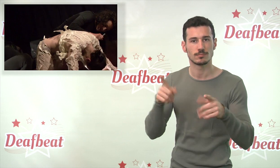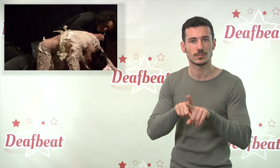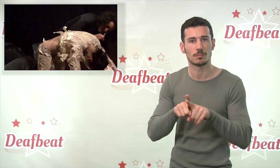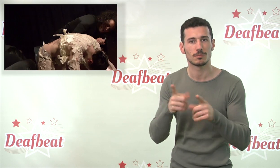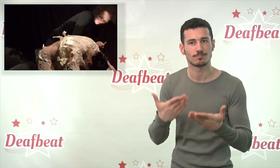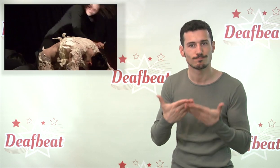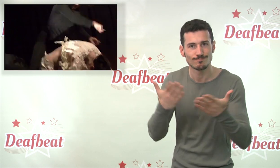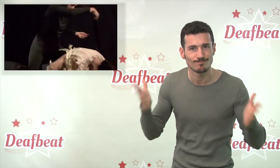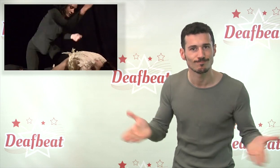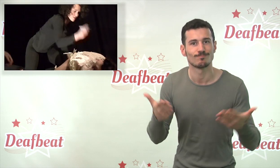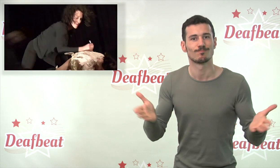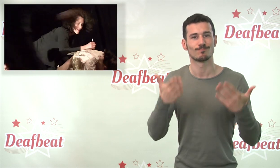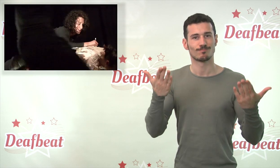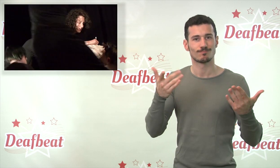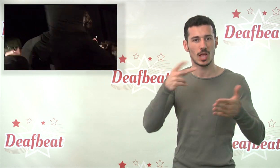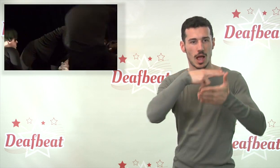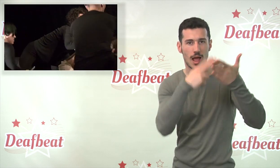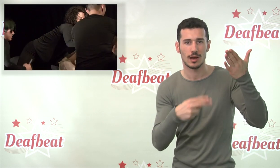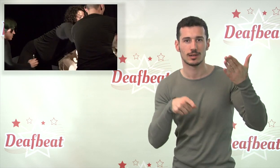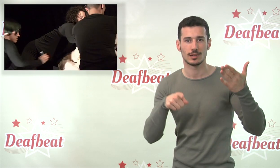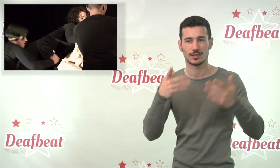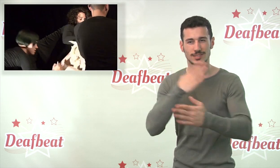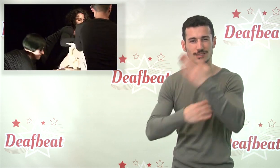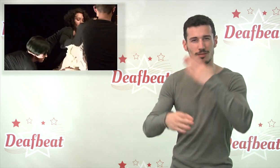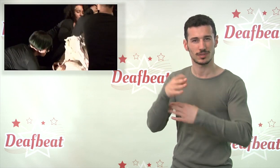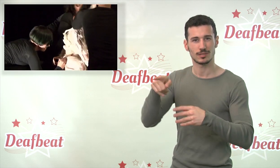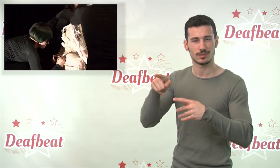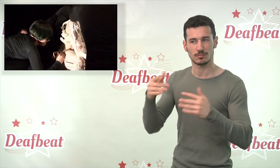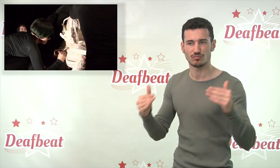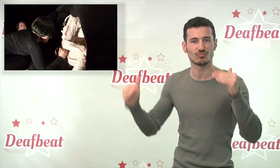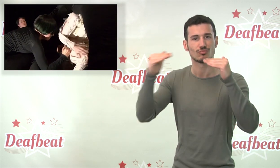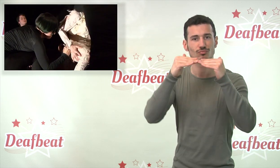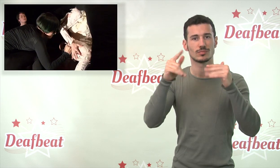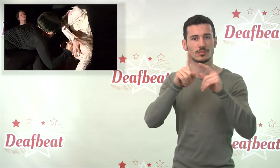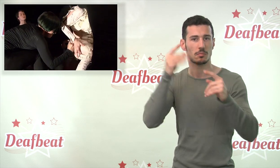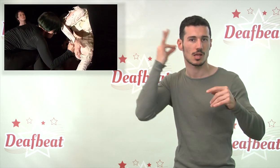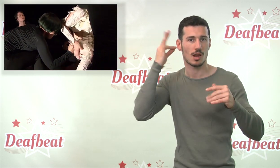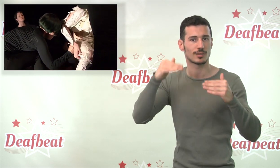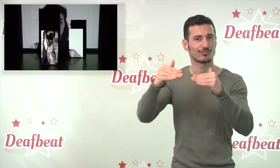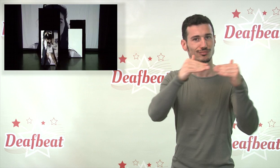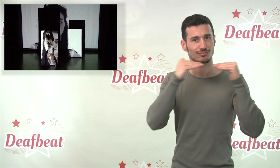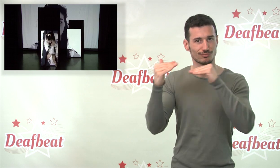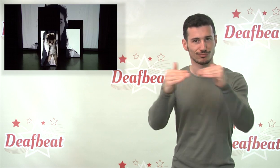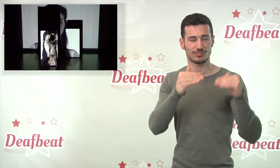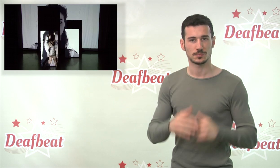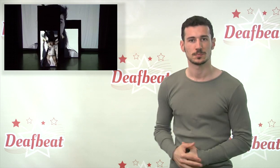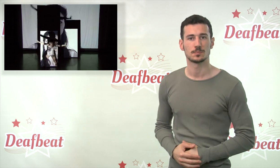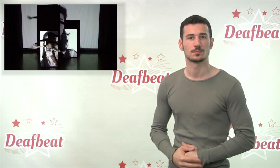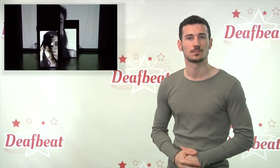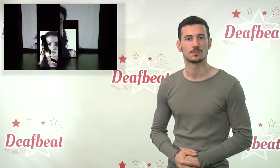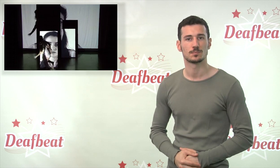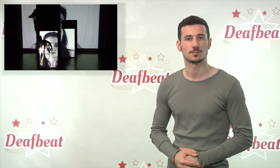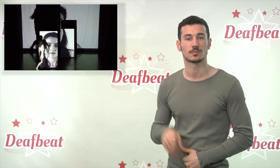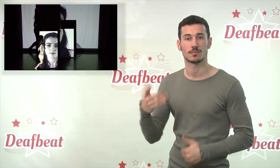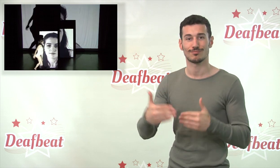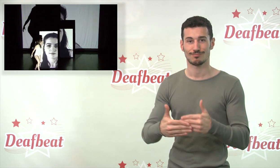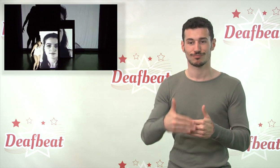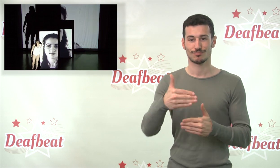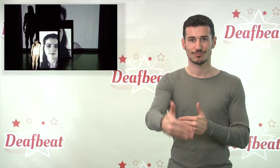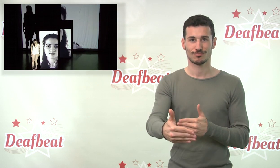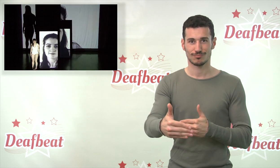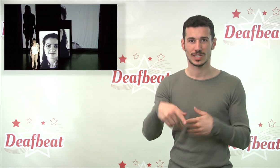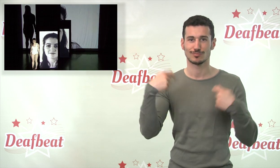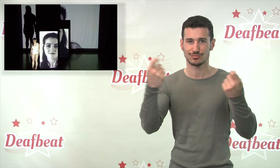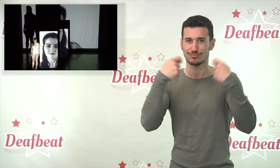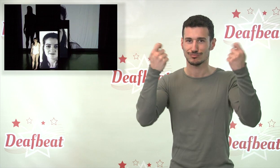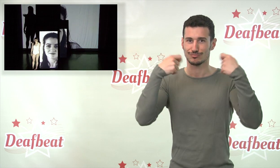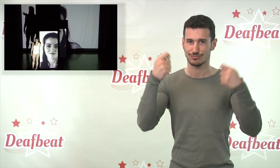show to improve arts access to people with disabilities. They will perform in the